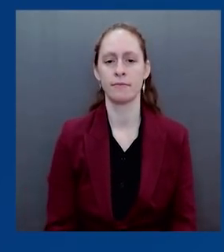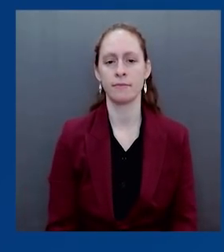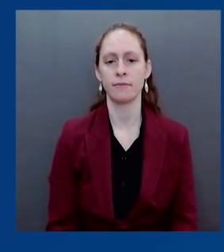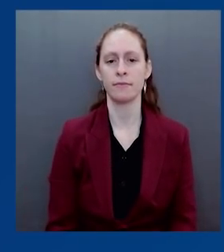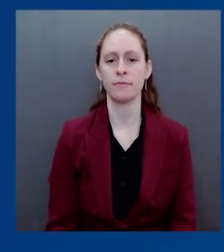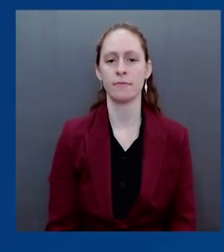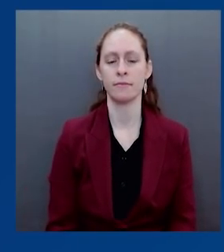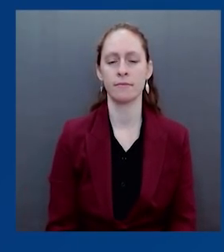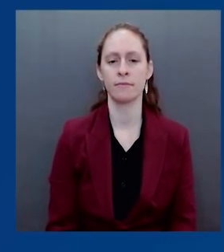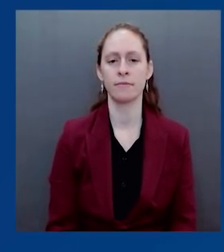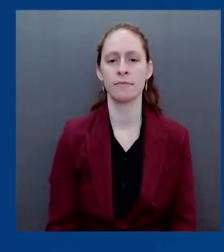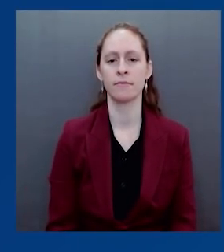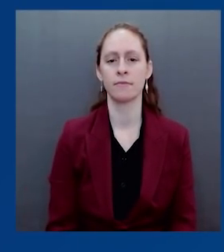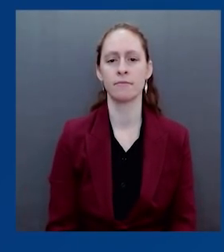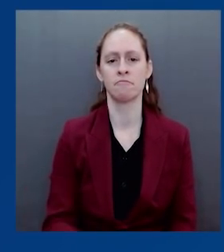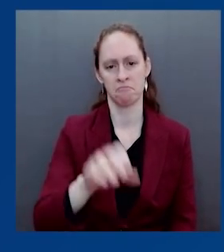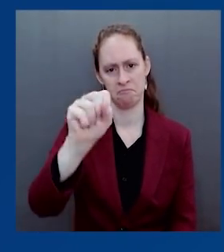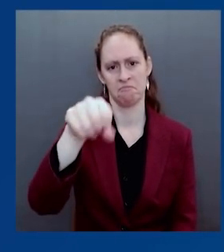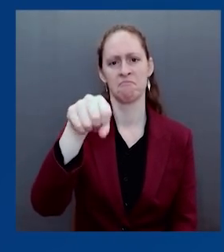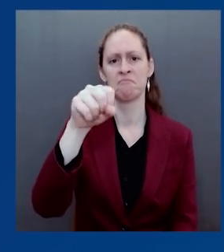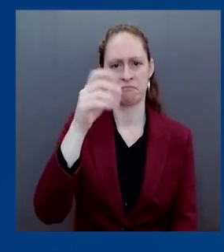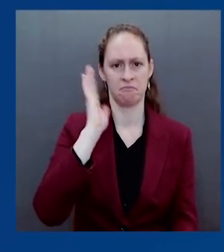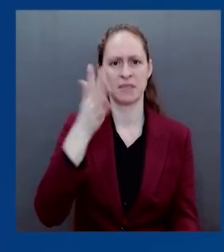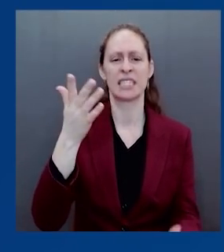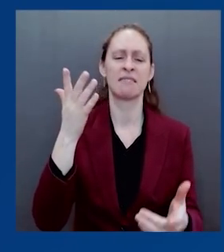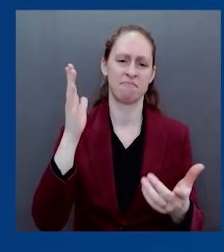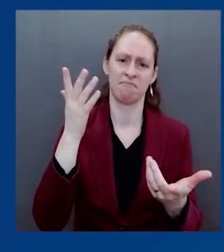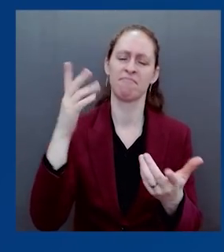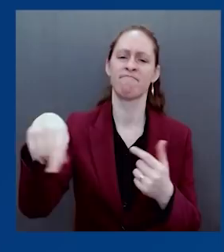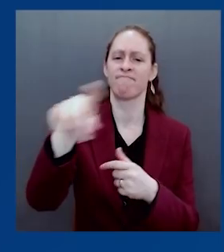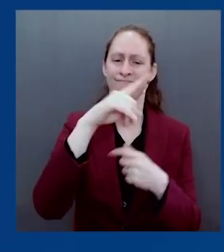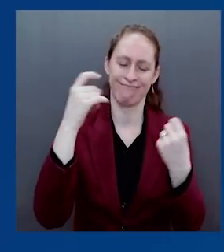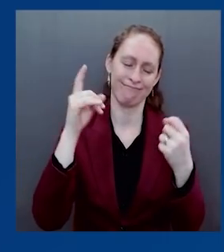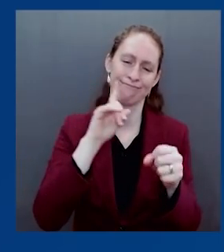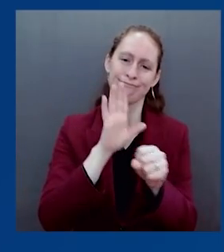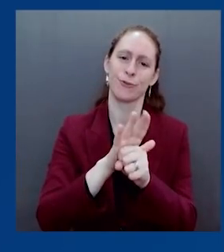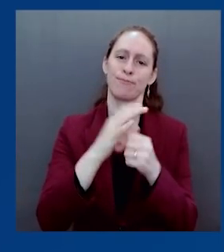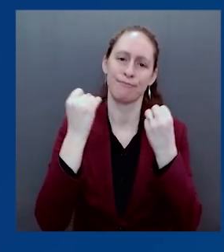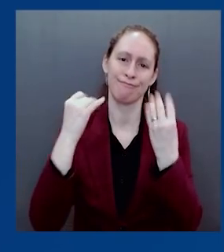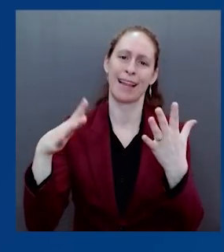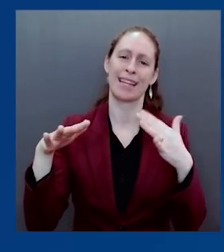While we are seeing early evidence that Omicron is less severe than Delta and that those infected